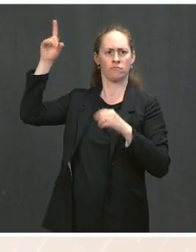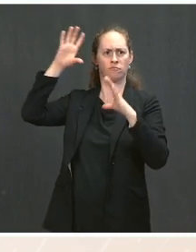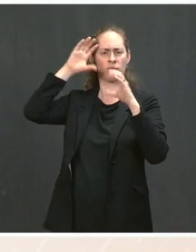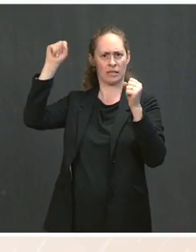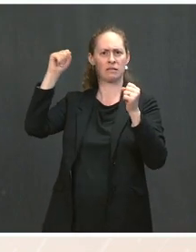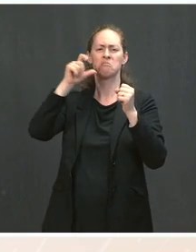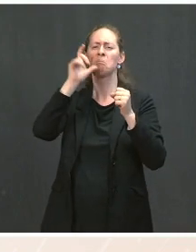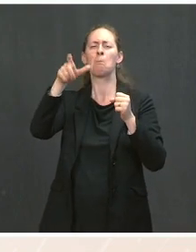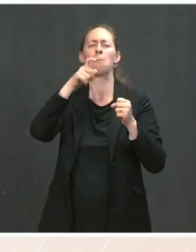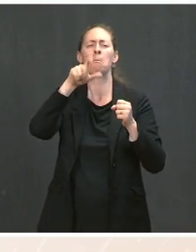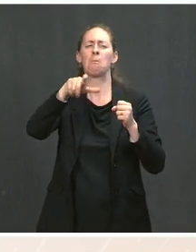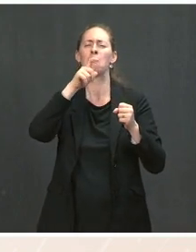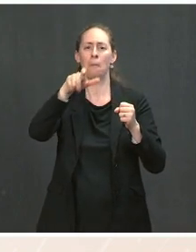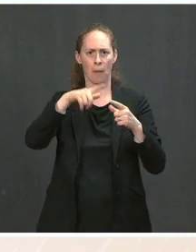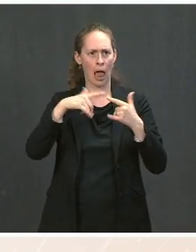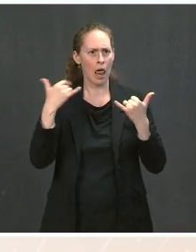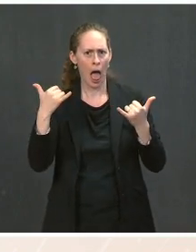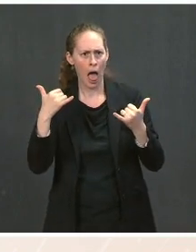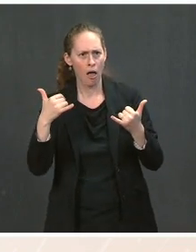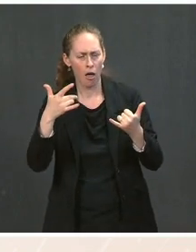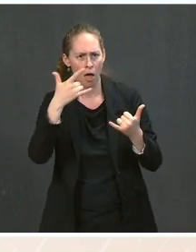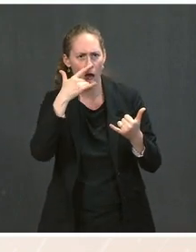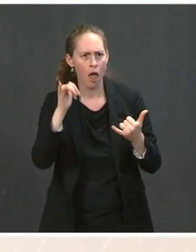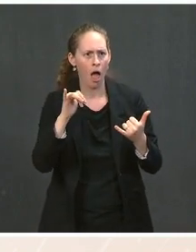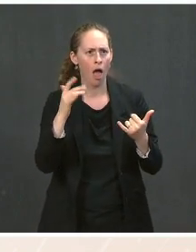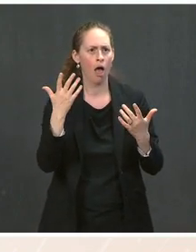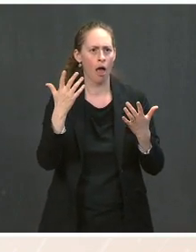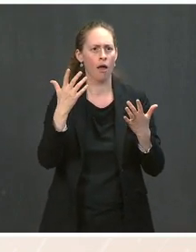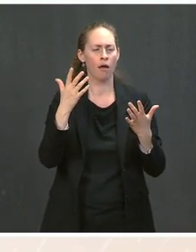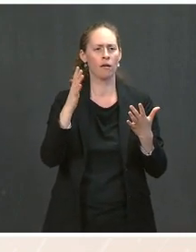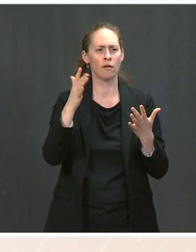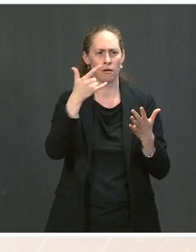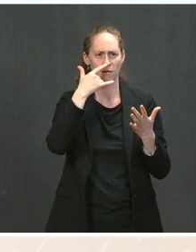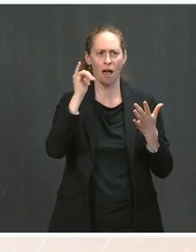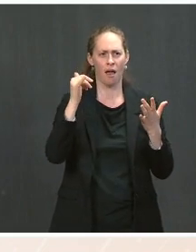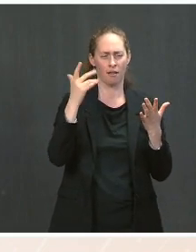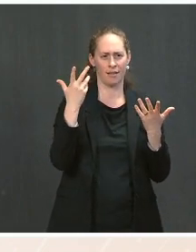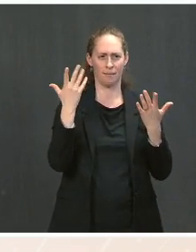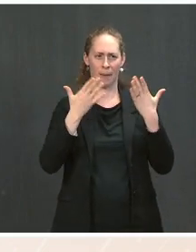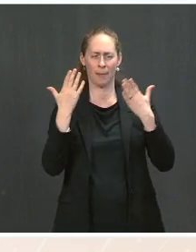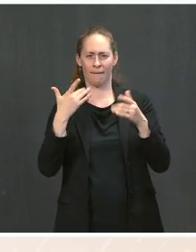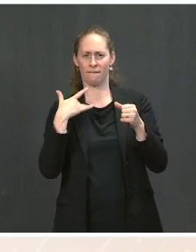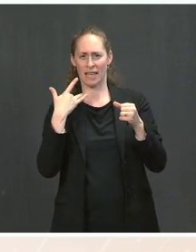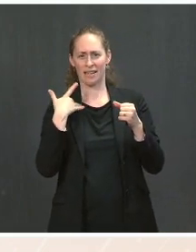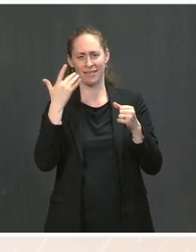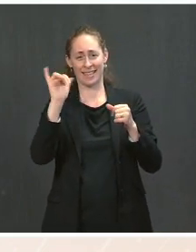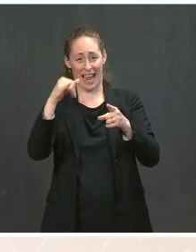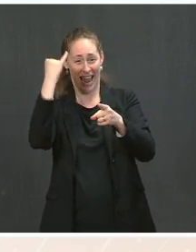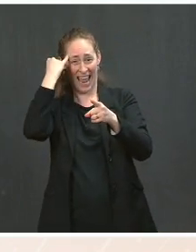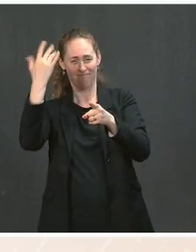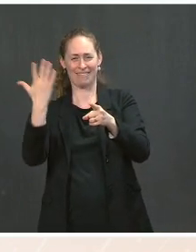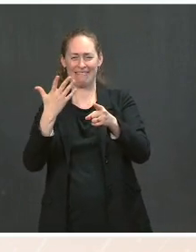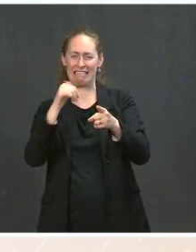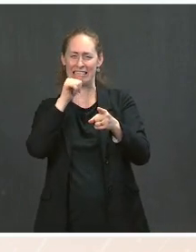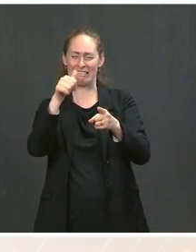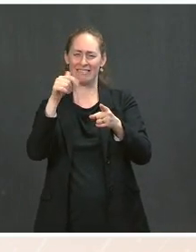Ms. Psaki: Well, the President feels that it's important to take a look at a range of issues related to the courts,